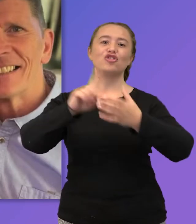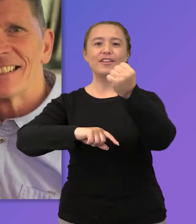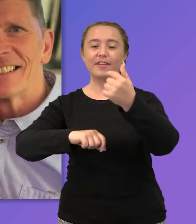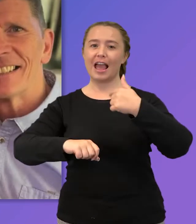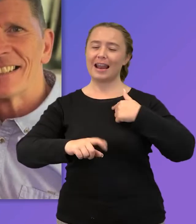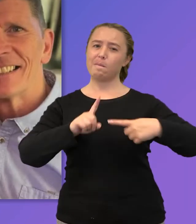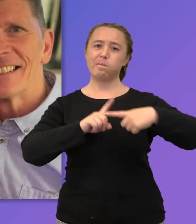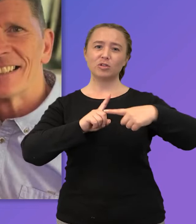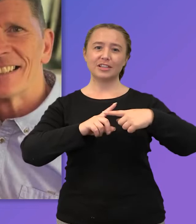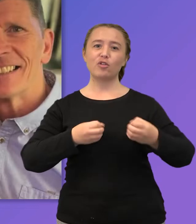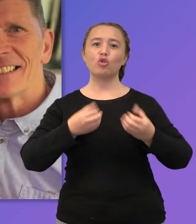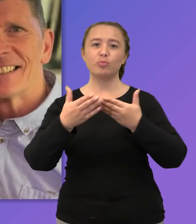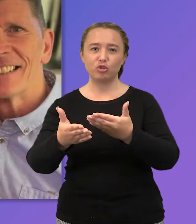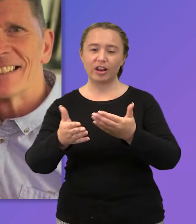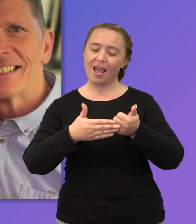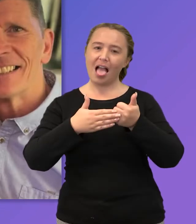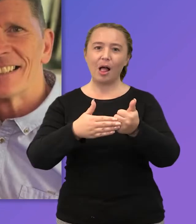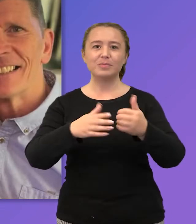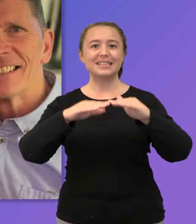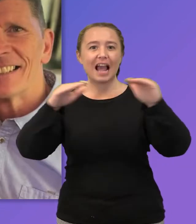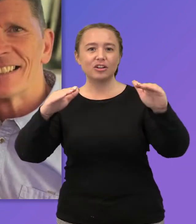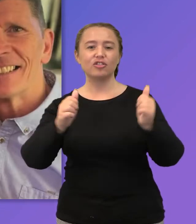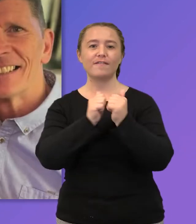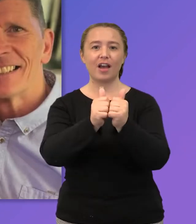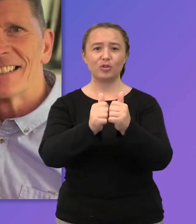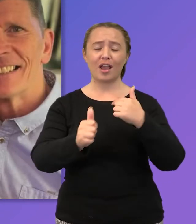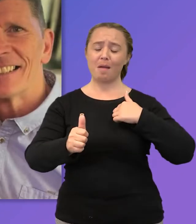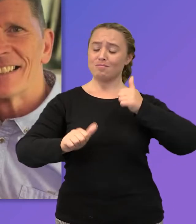and make a positive contribution to our standards and values. I am proud to work for such an